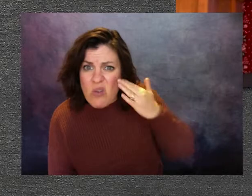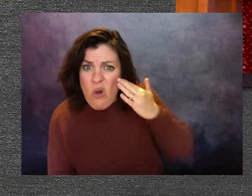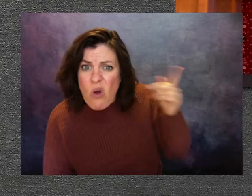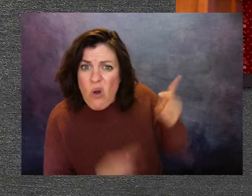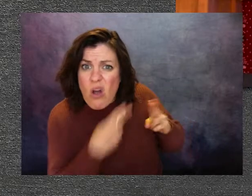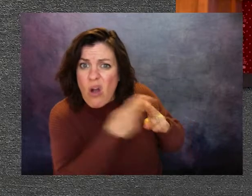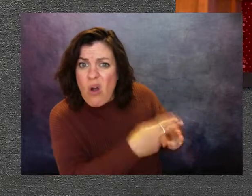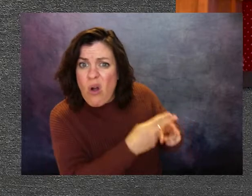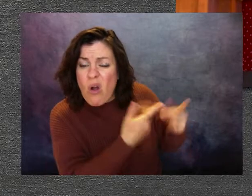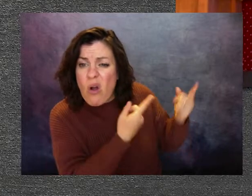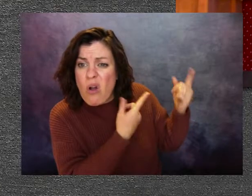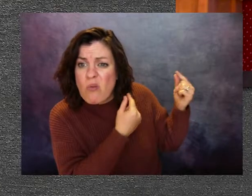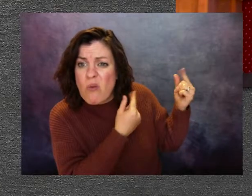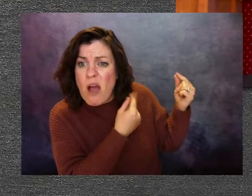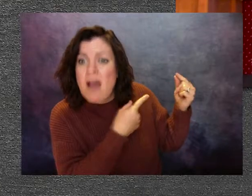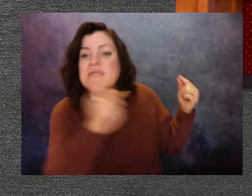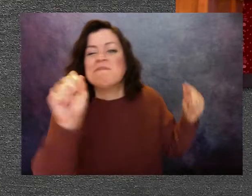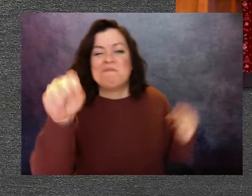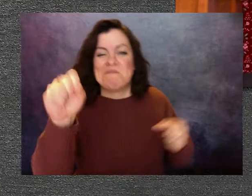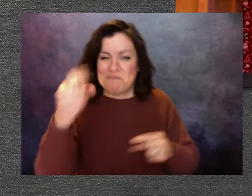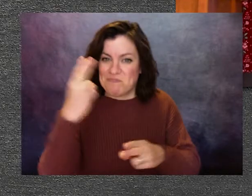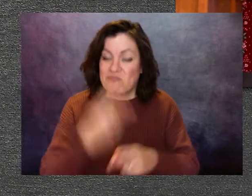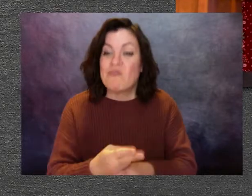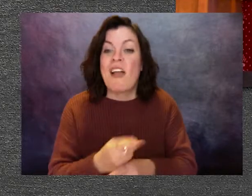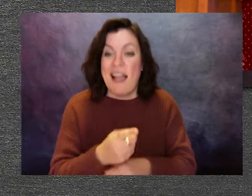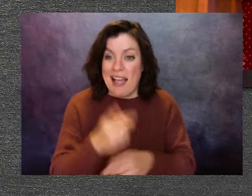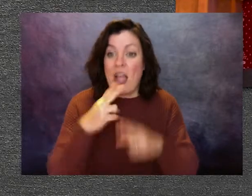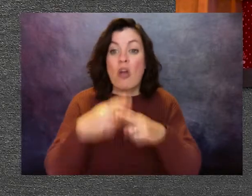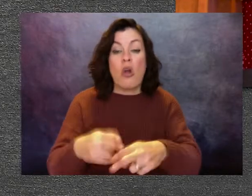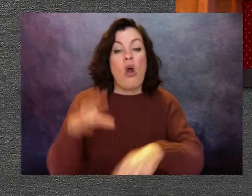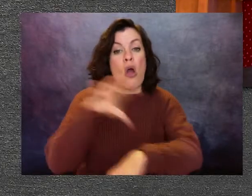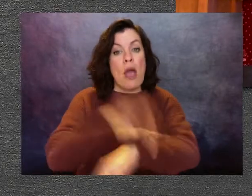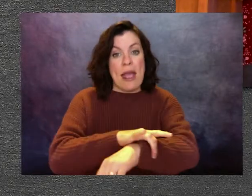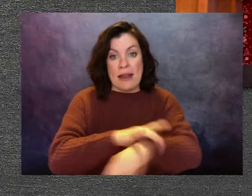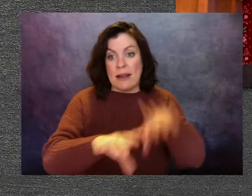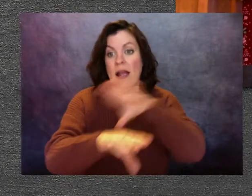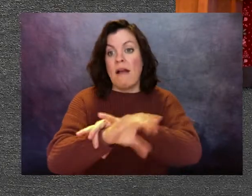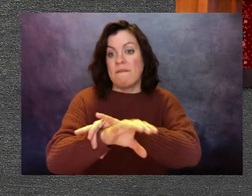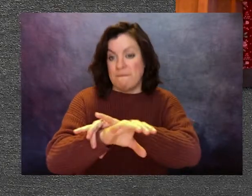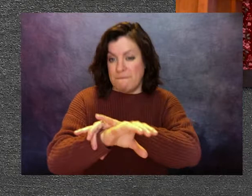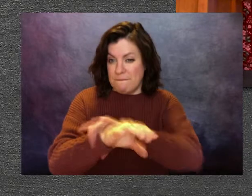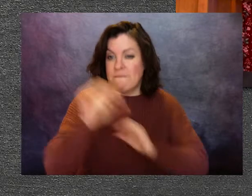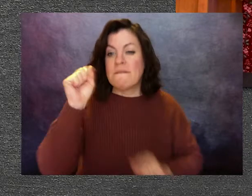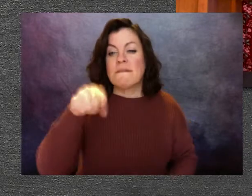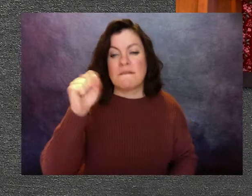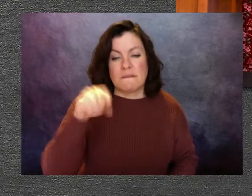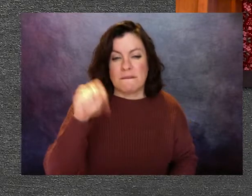Oh, you're right. They're handcuffs. Oh, I think I have a good idea. What about you, Candy?